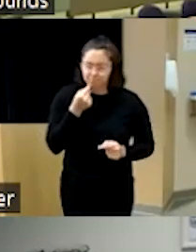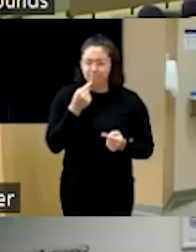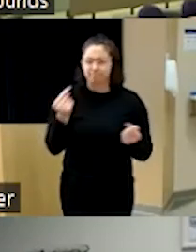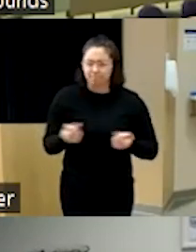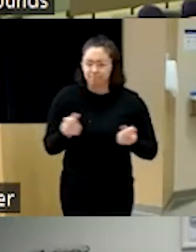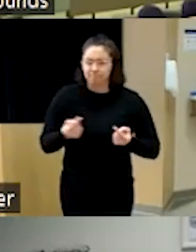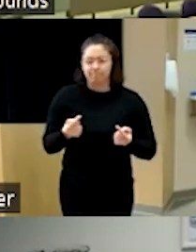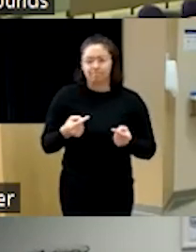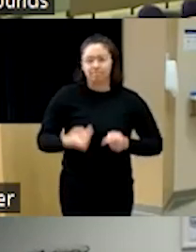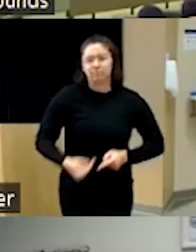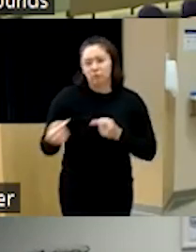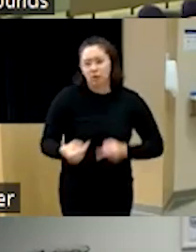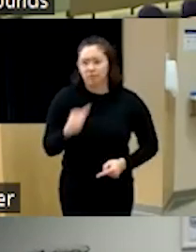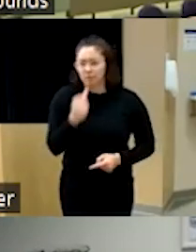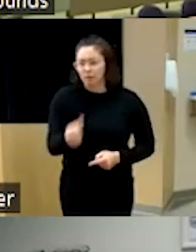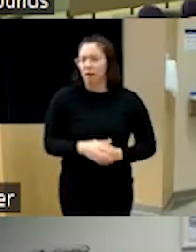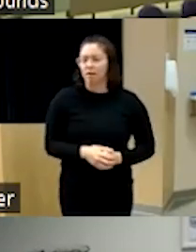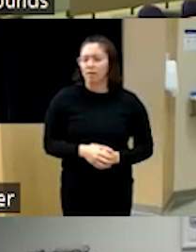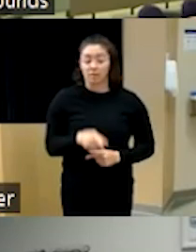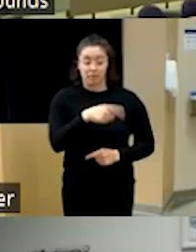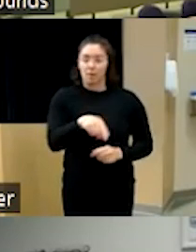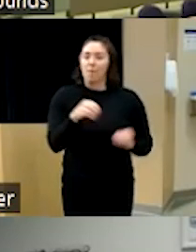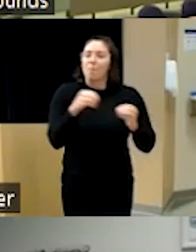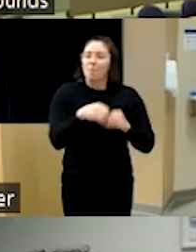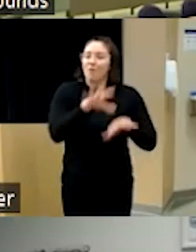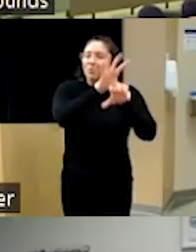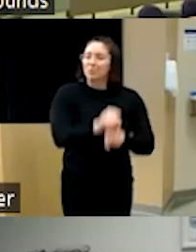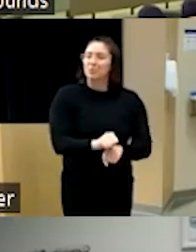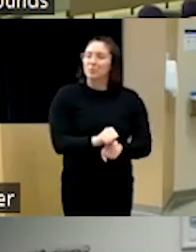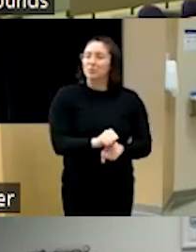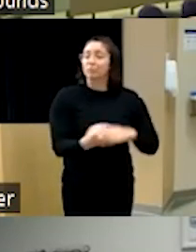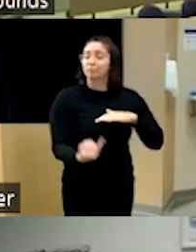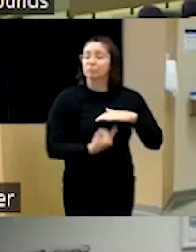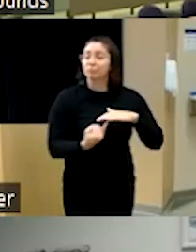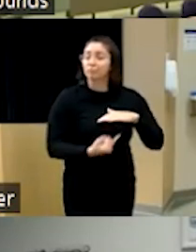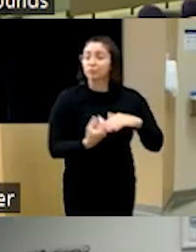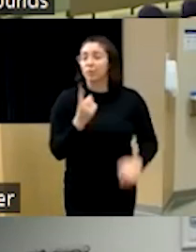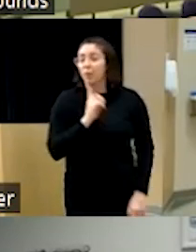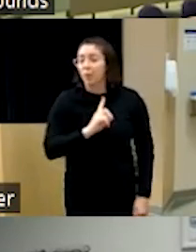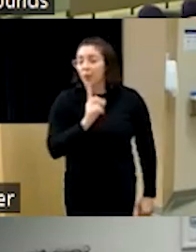I'm just saying this now they are more used to being alone or having remote ideas